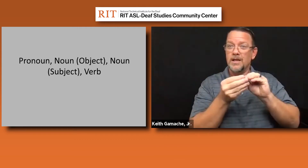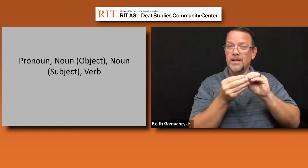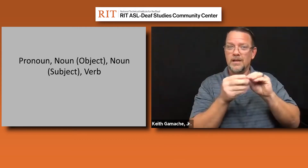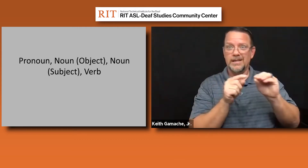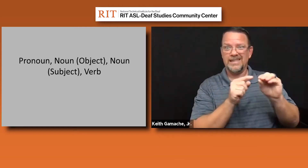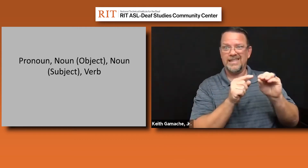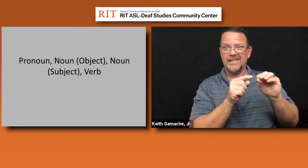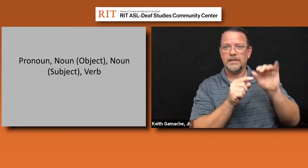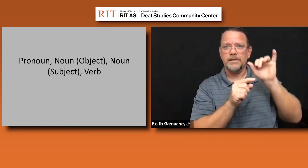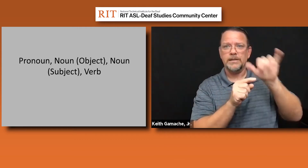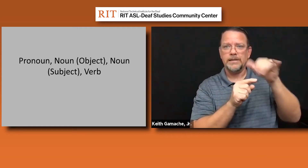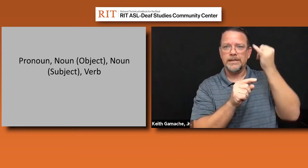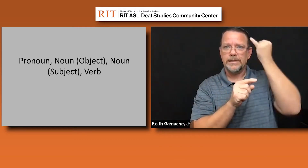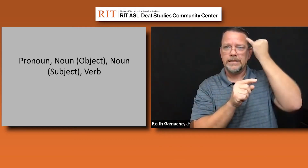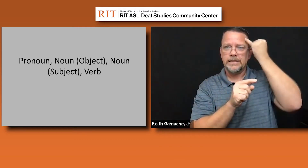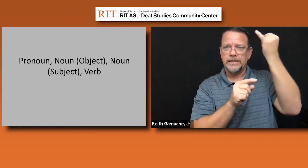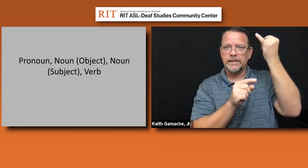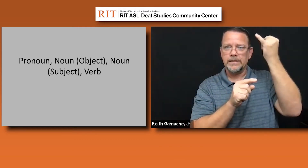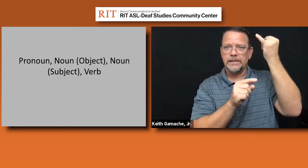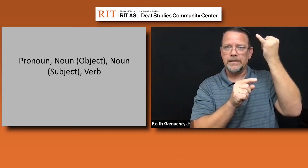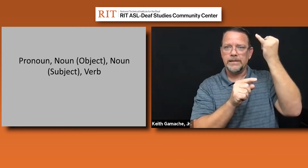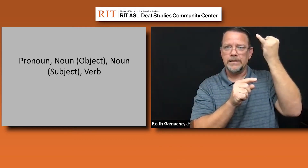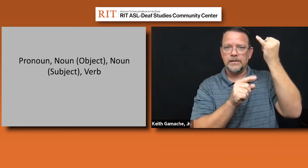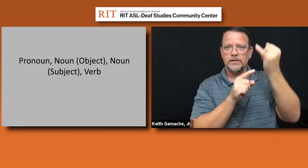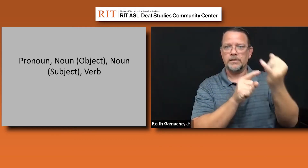so out of these 4-- the 5 examples,